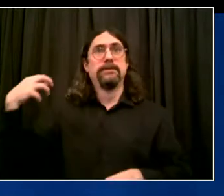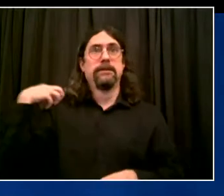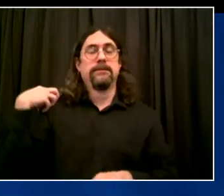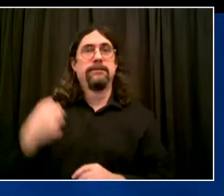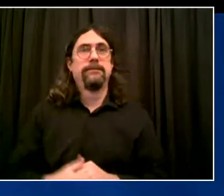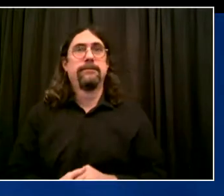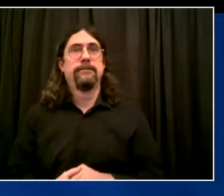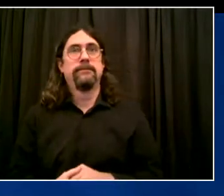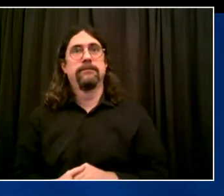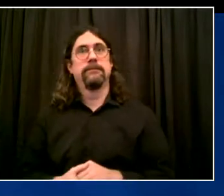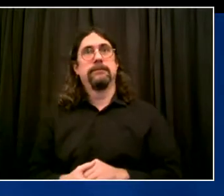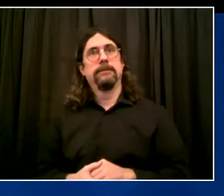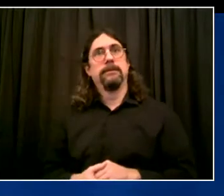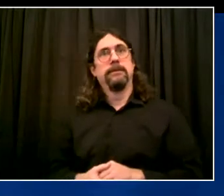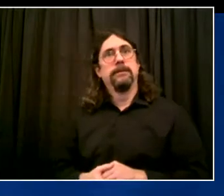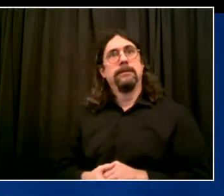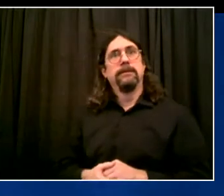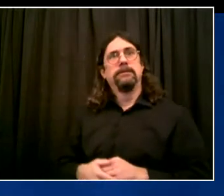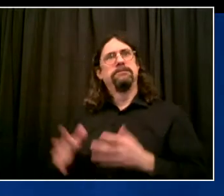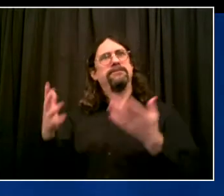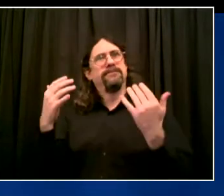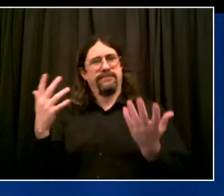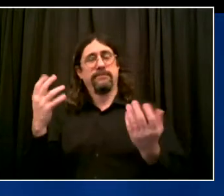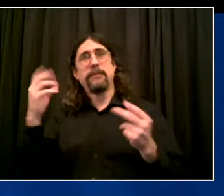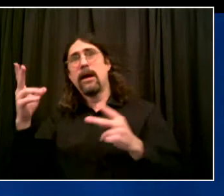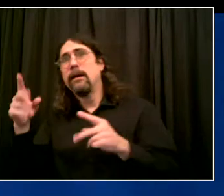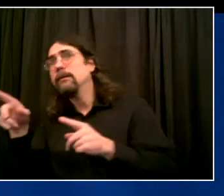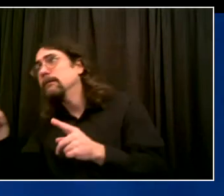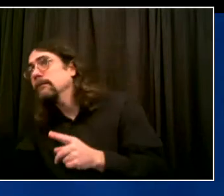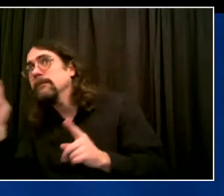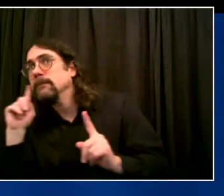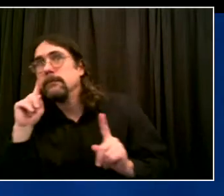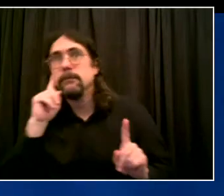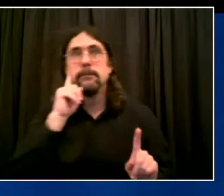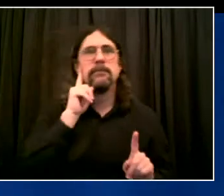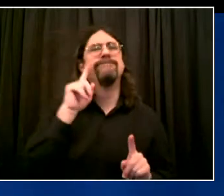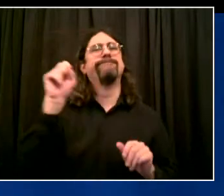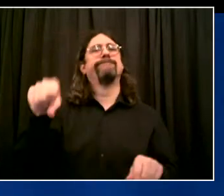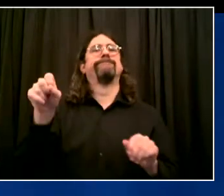ERIC I KNOW YOU HAD MENTIONED THIS IN THE PAST, LET ME TELL YOU, THIS IS SOMETHING WE HEARD, NOT ONLY FROM YOU BUT